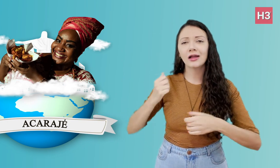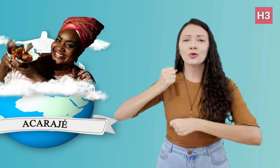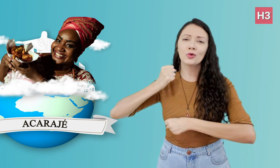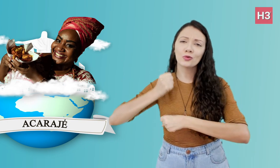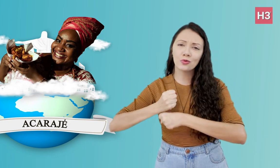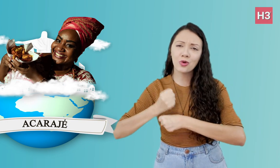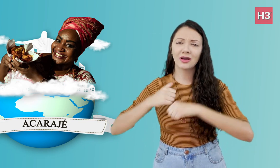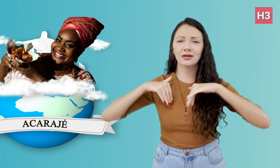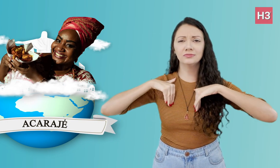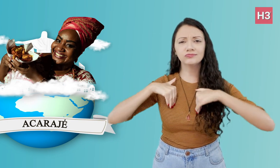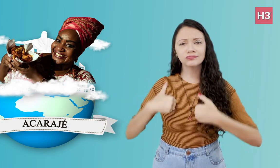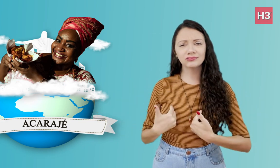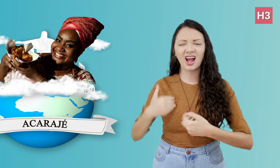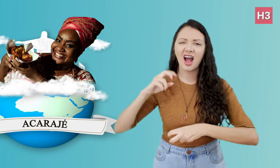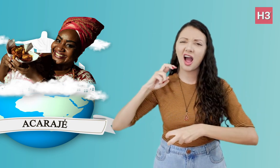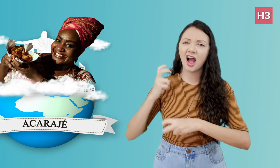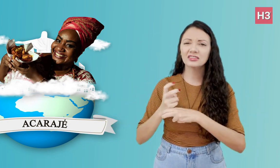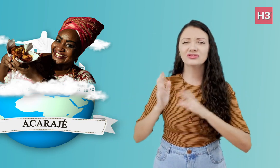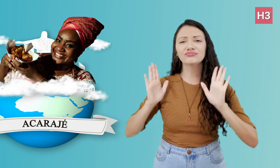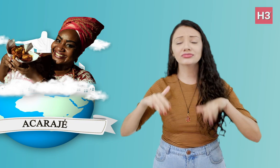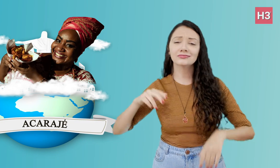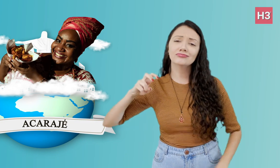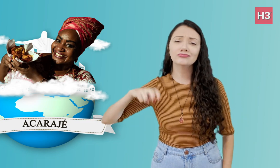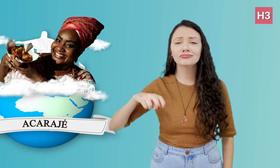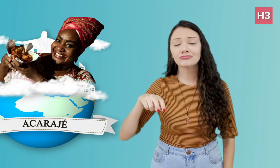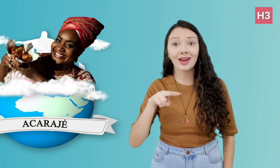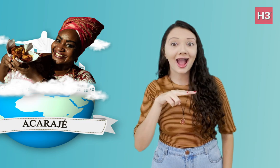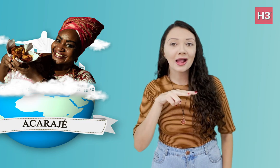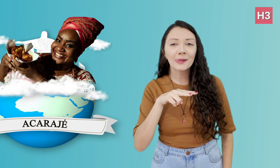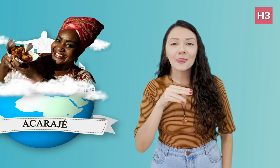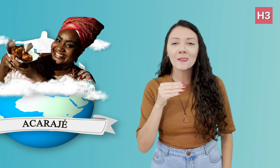Eating acarajé always makes you feel